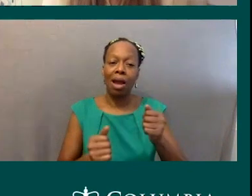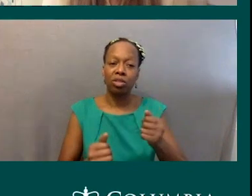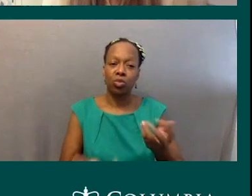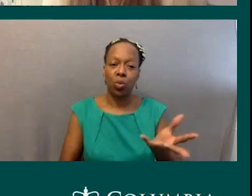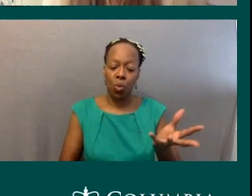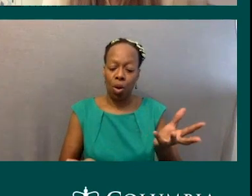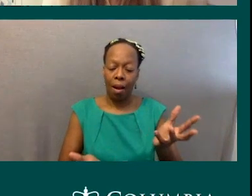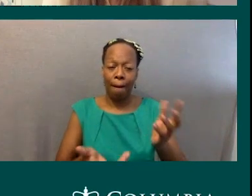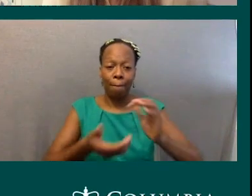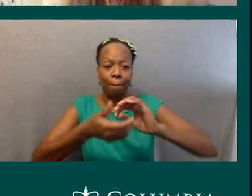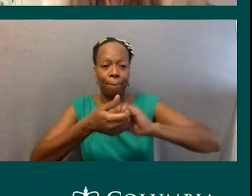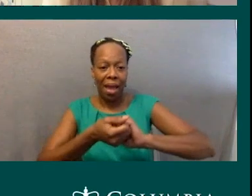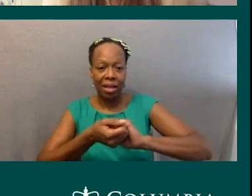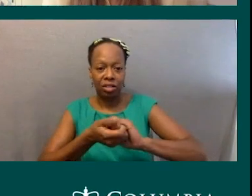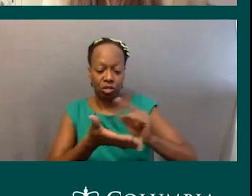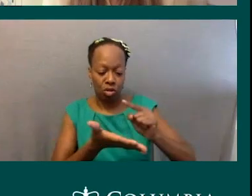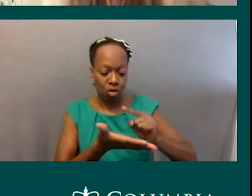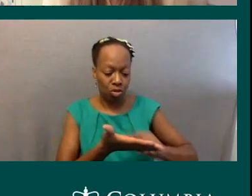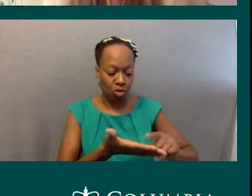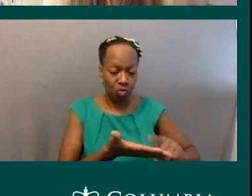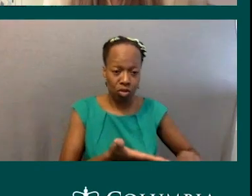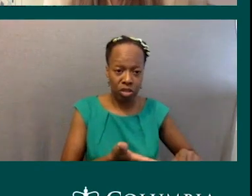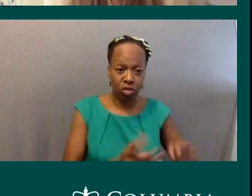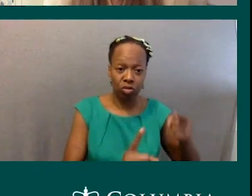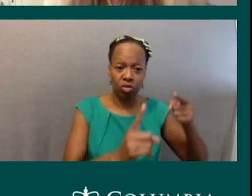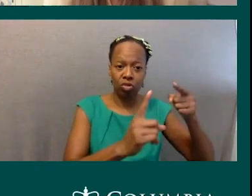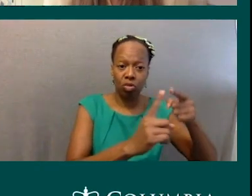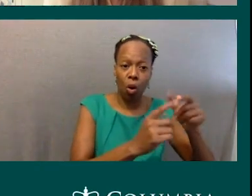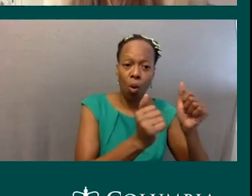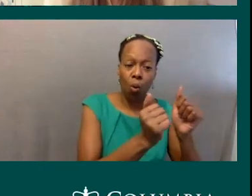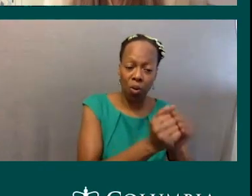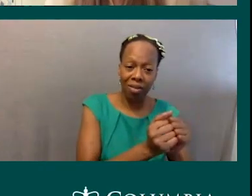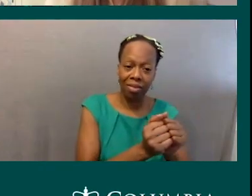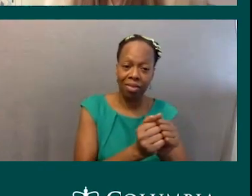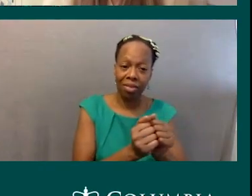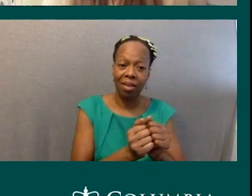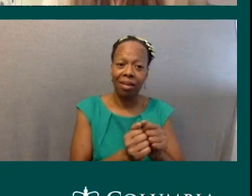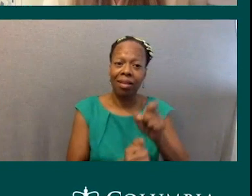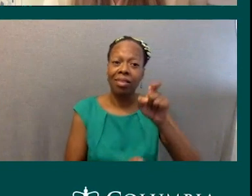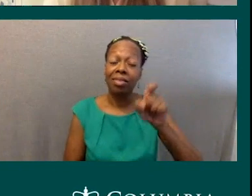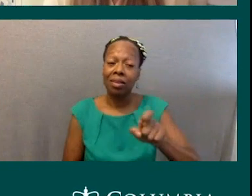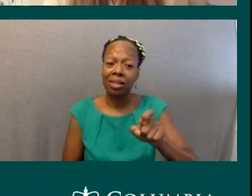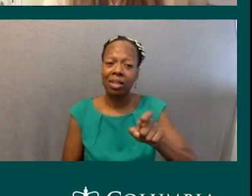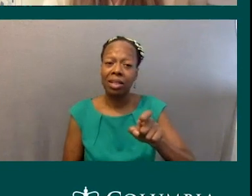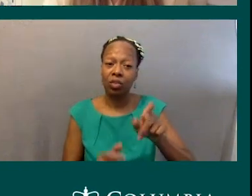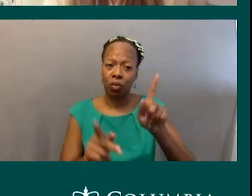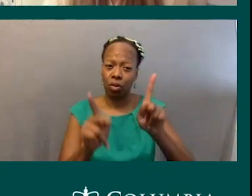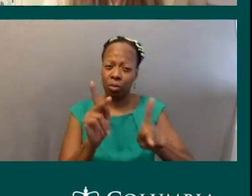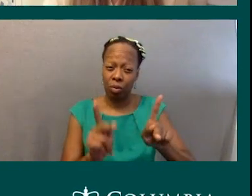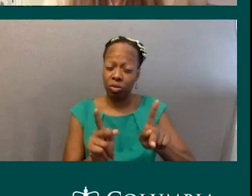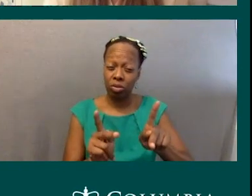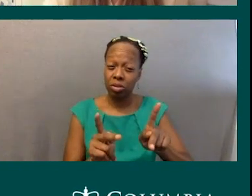with what are your needs as a person. Do you wanna recover walking? Do you wanna get hand function back?